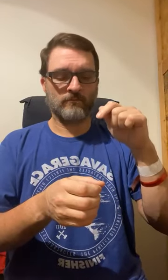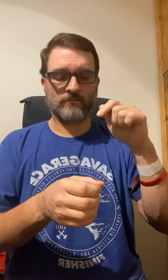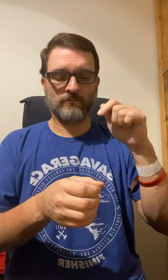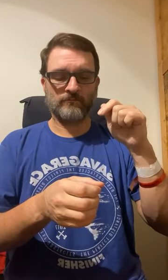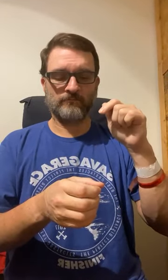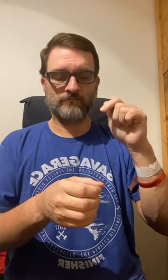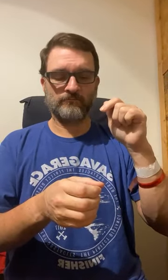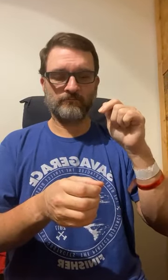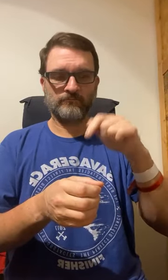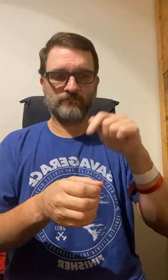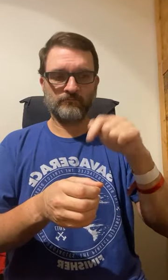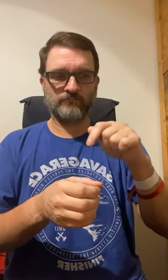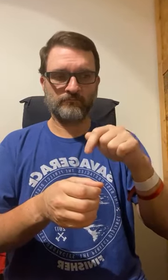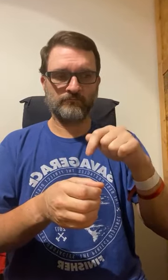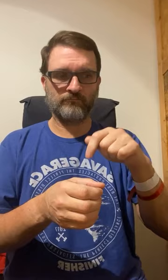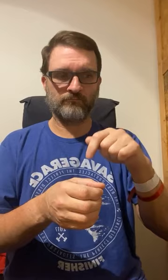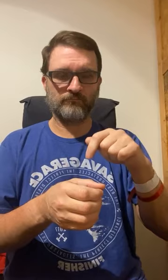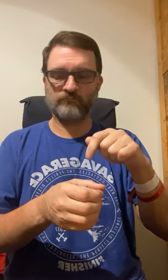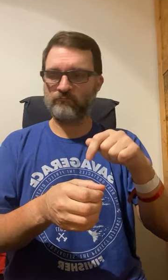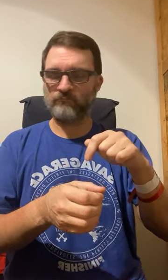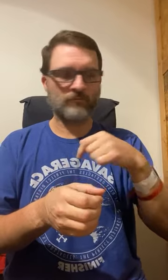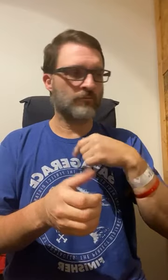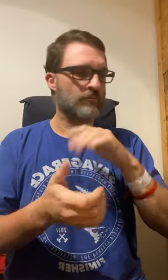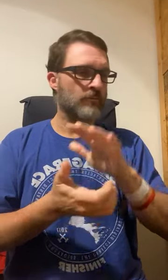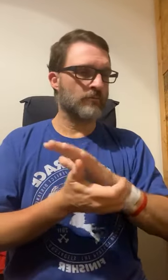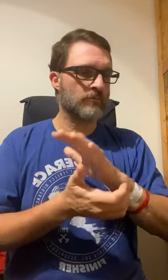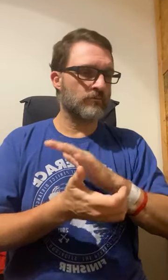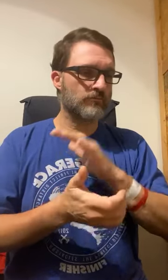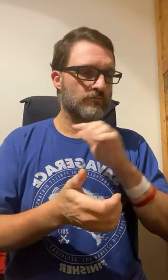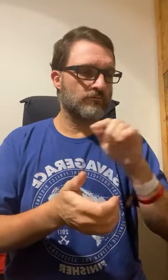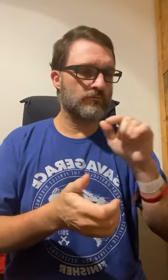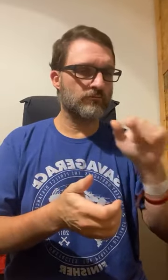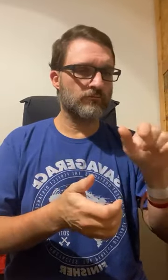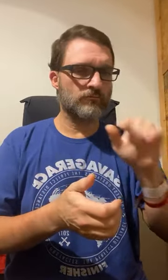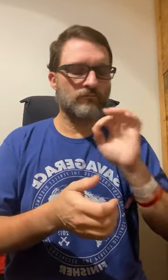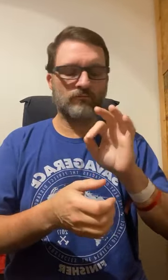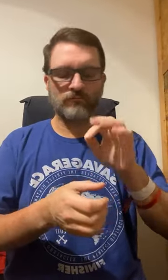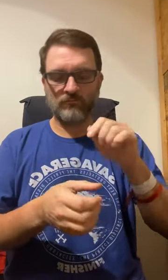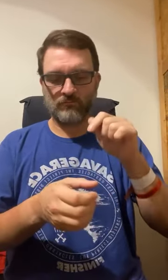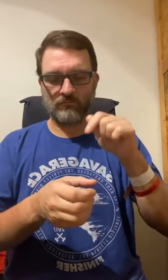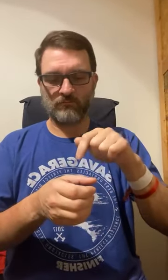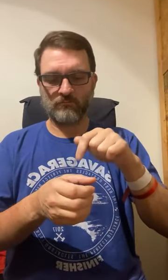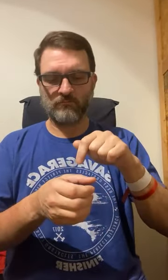This is a .. I have paper nearby .. Ok.